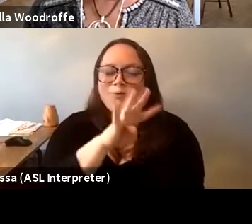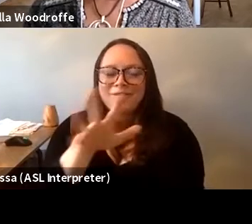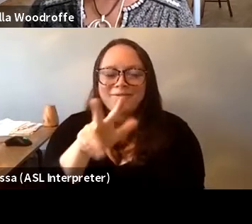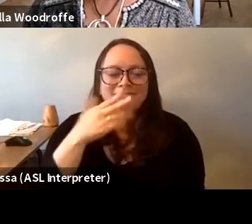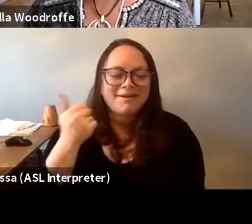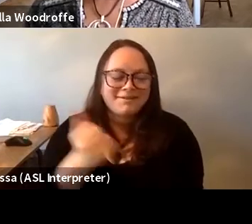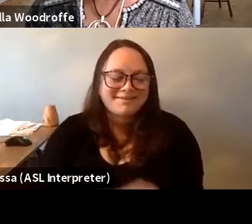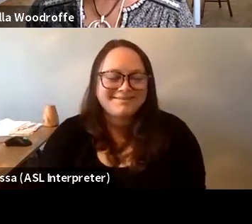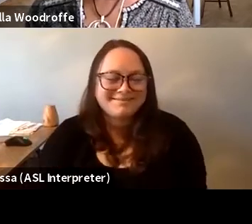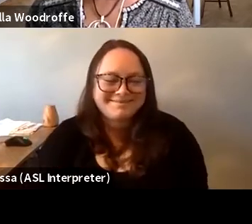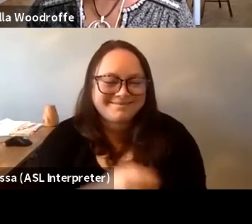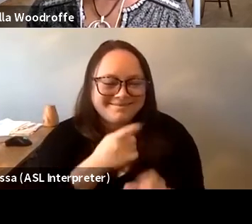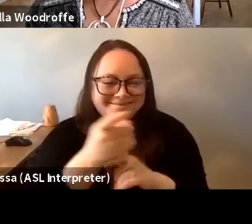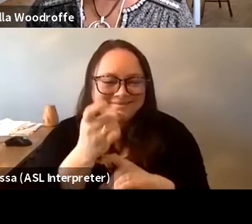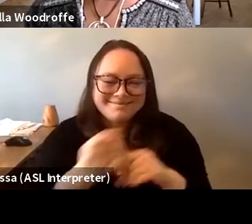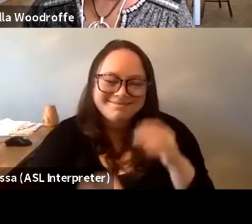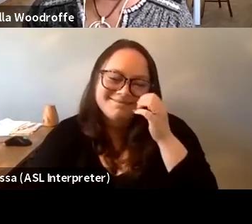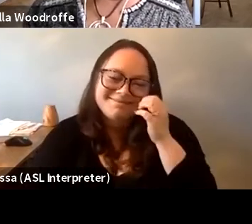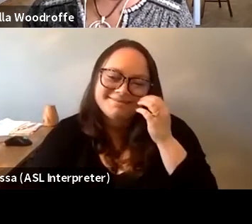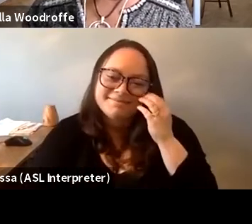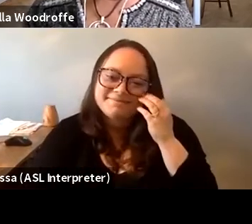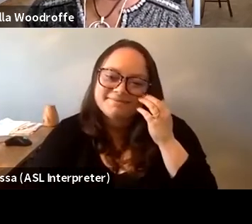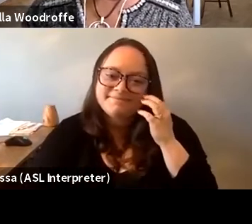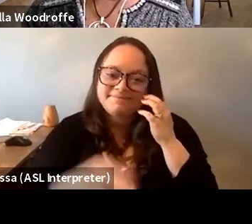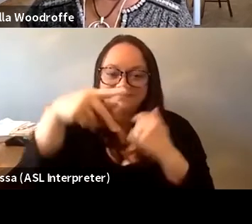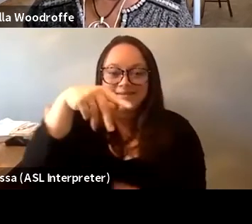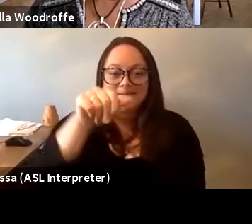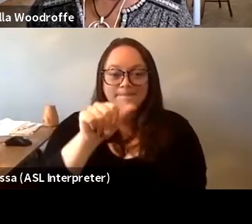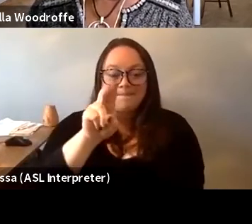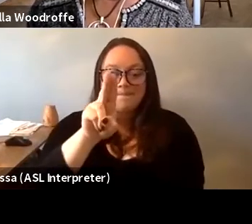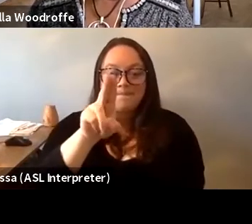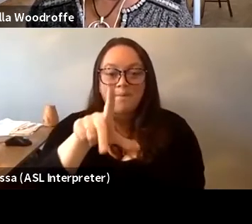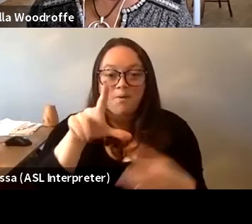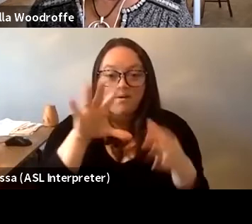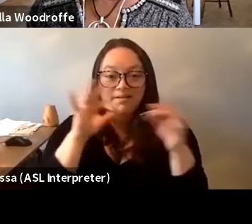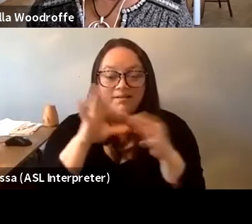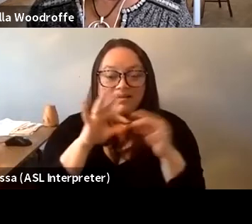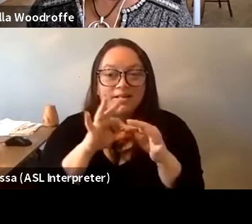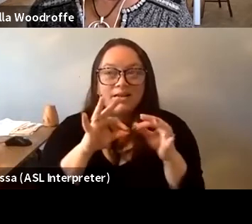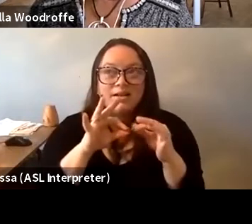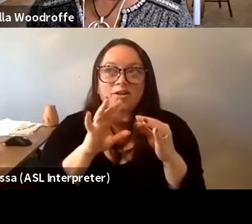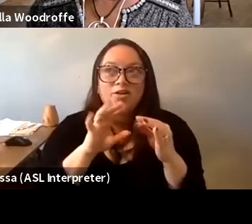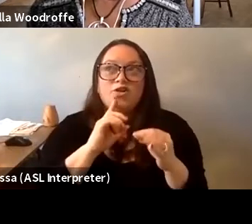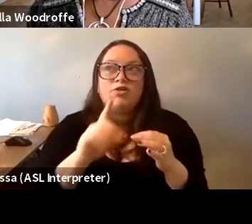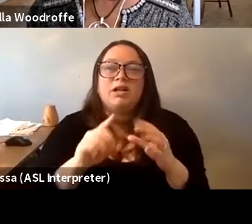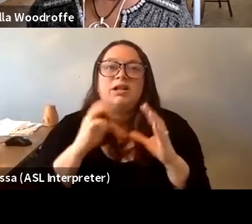society I mean, the world understanding, and I